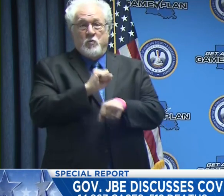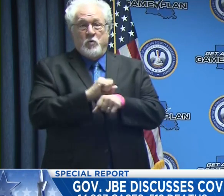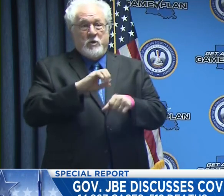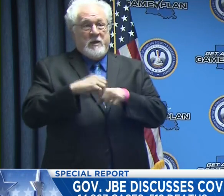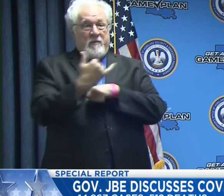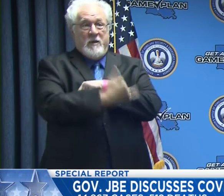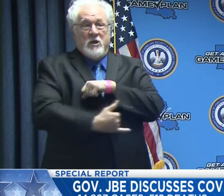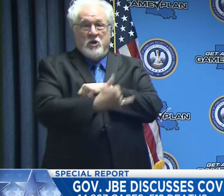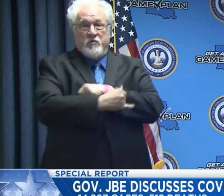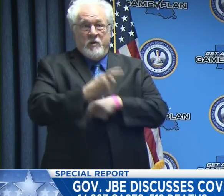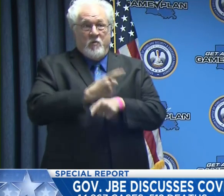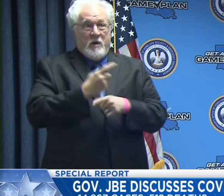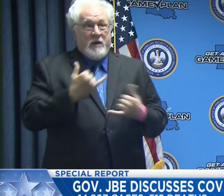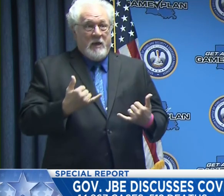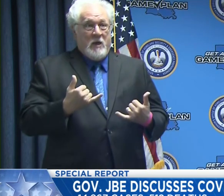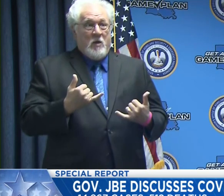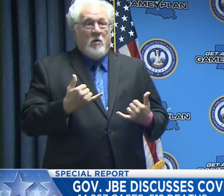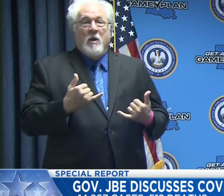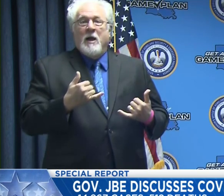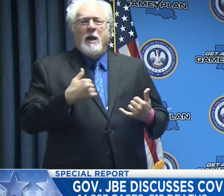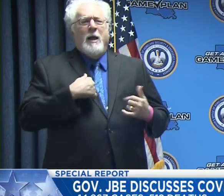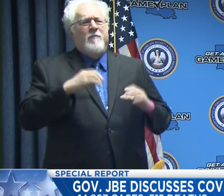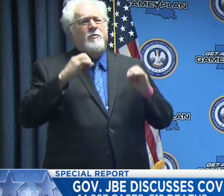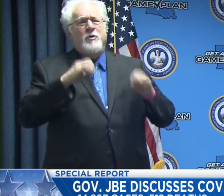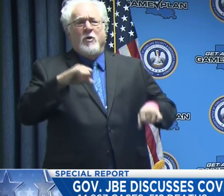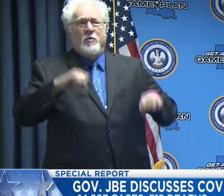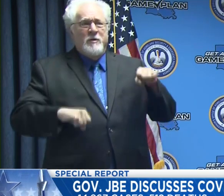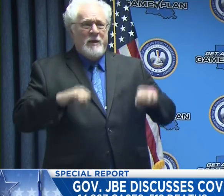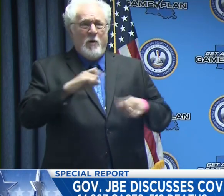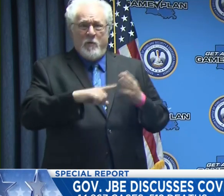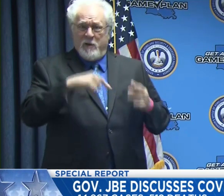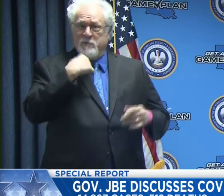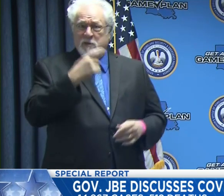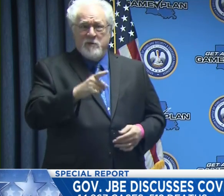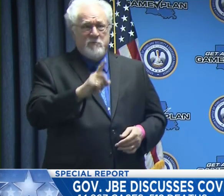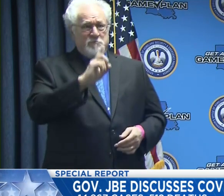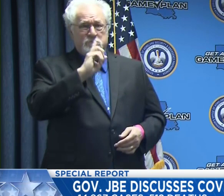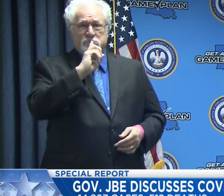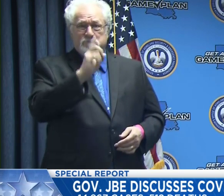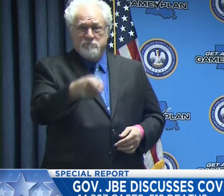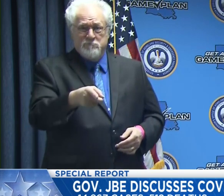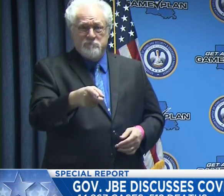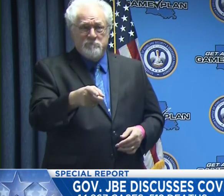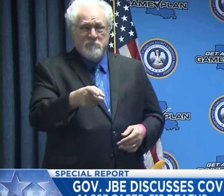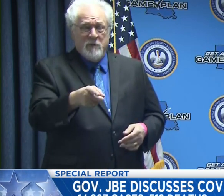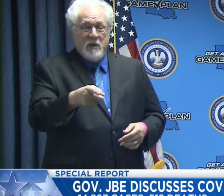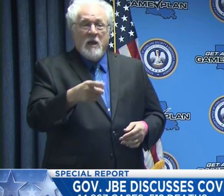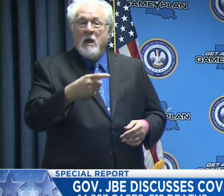HOSPITAL THEMSELVES. LOUISIANA DOCTORS, NURSES, RESPIRATOR THERAPISTS ARE DOING SOME OF THE BEST WORK IN THE